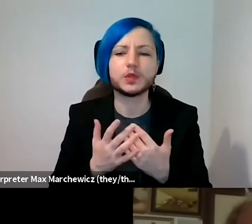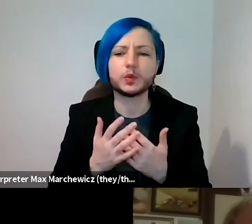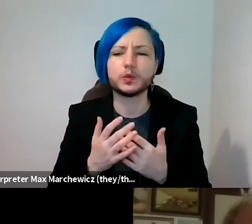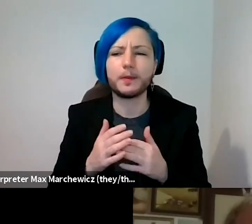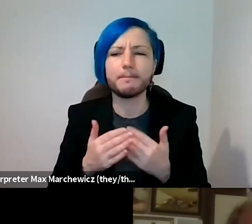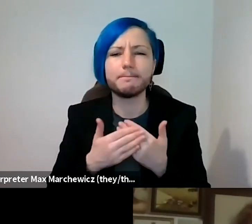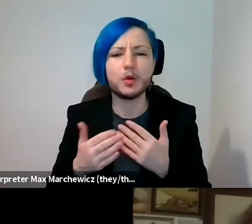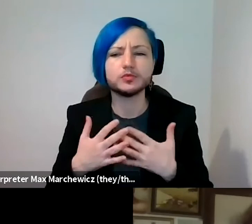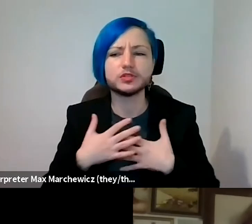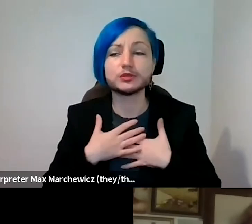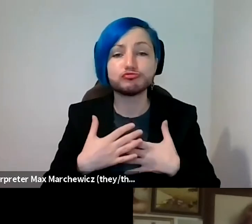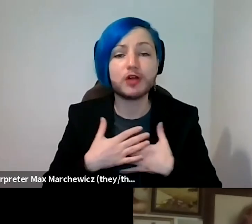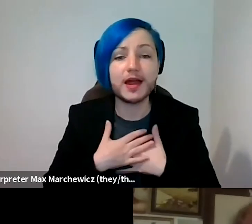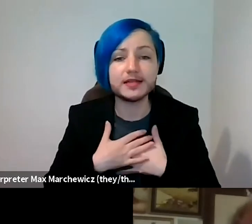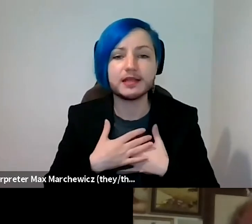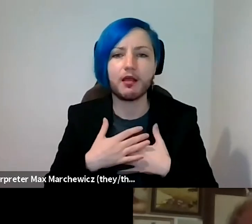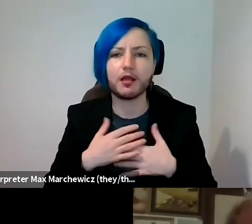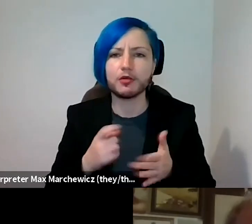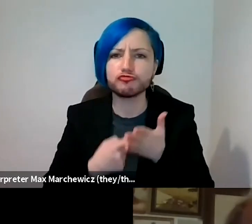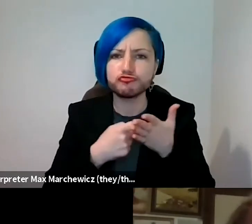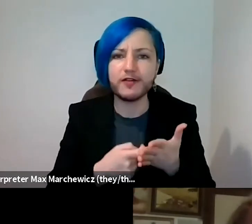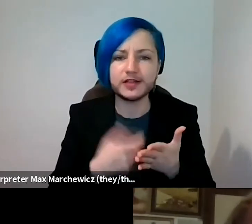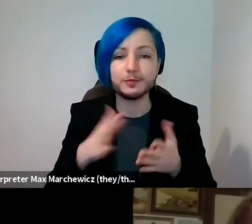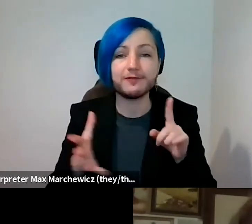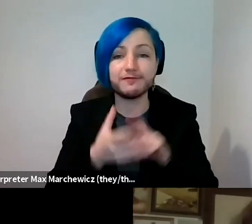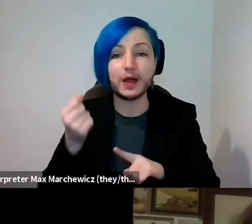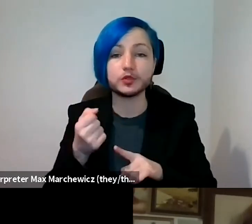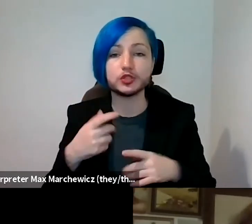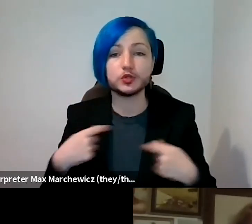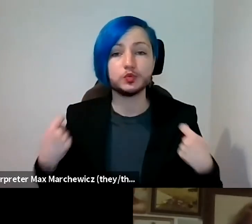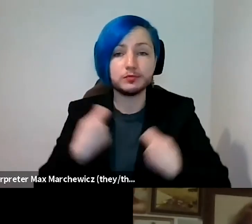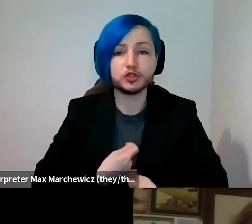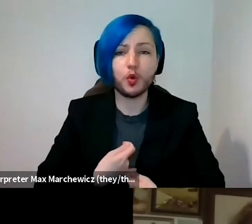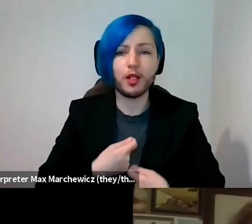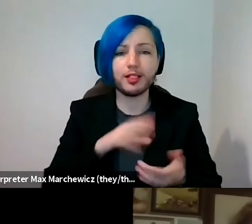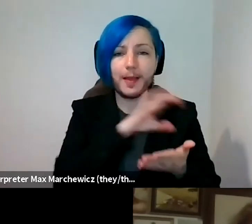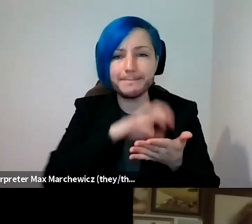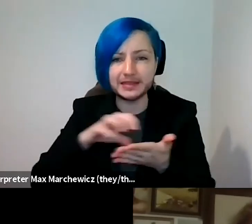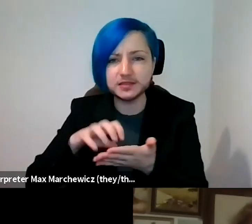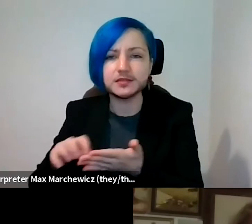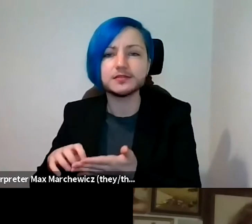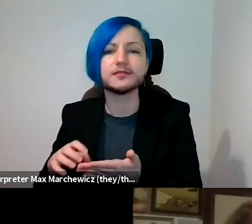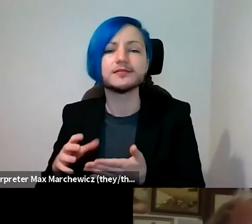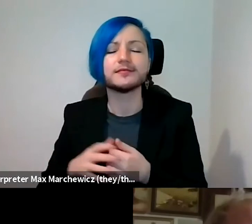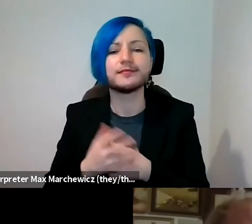in the literature you've found to patterned India shawls, and is there any of that was completely just so